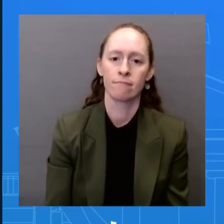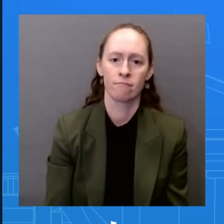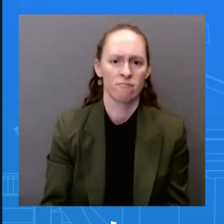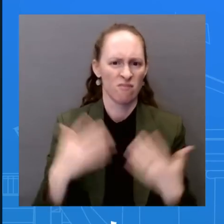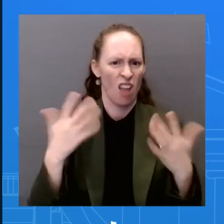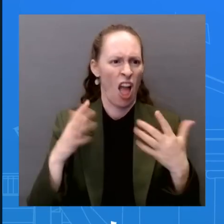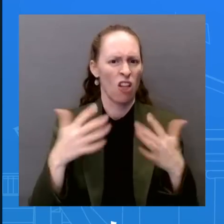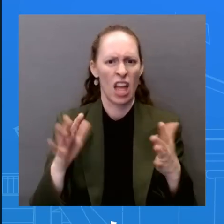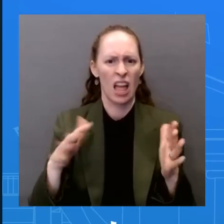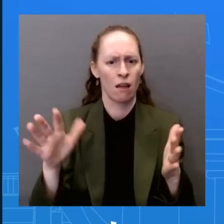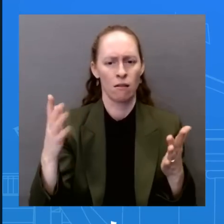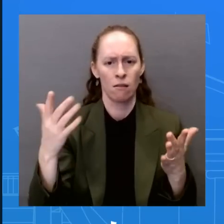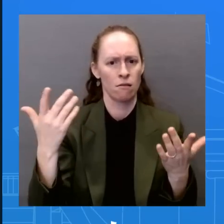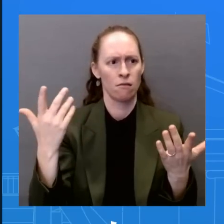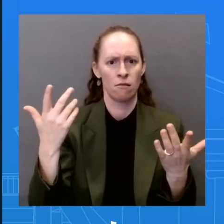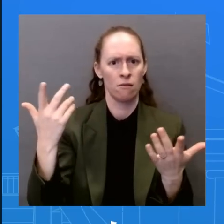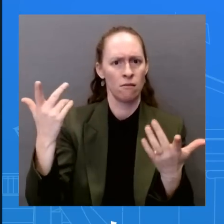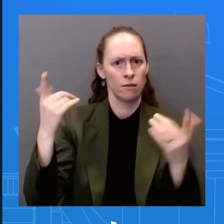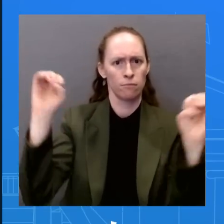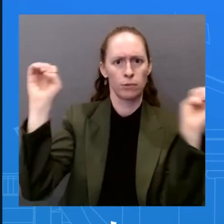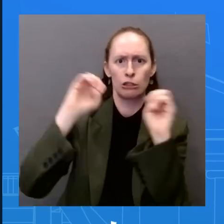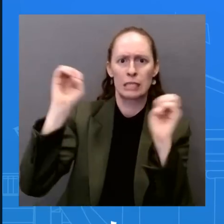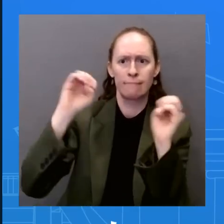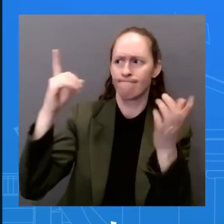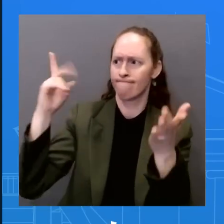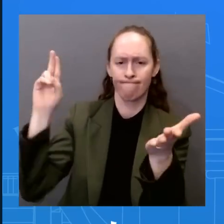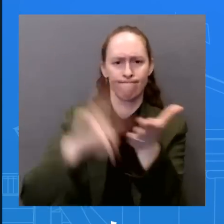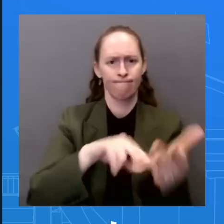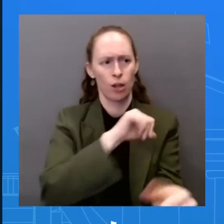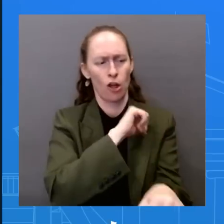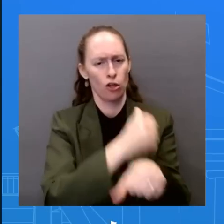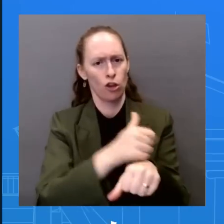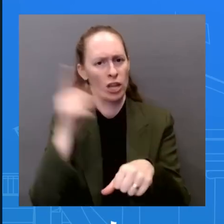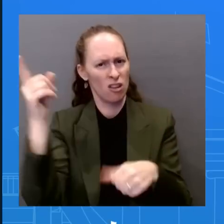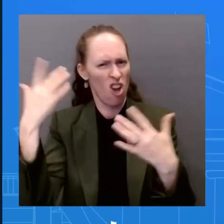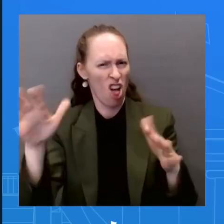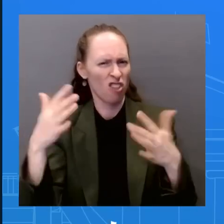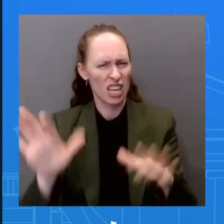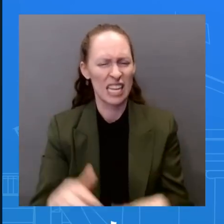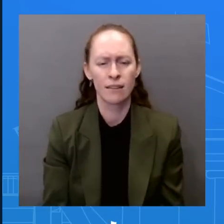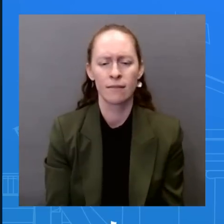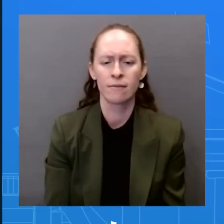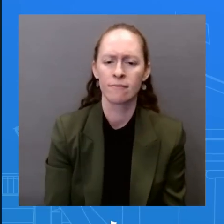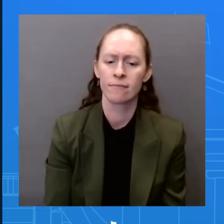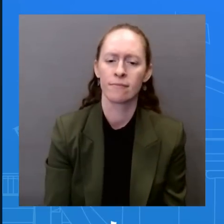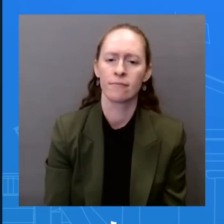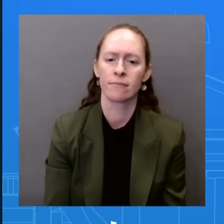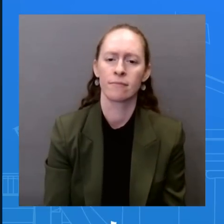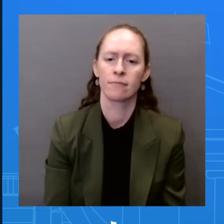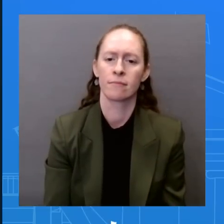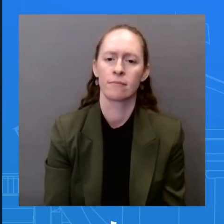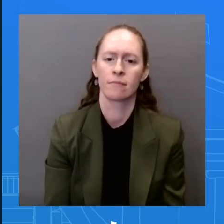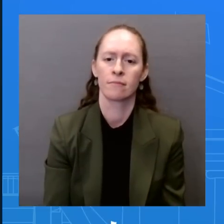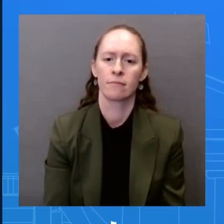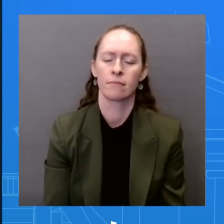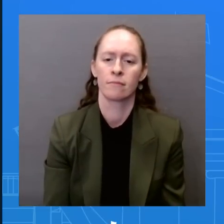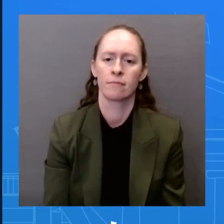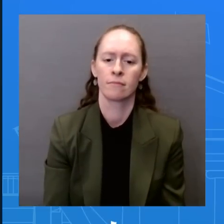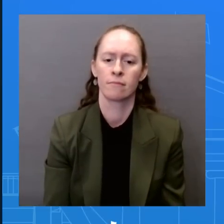just last week or so includes reimbursement for drinking water and support for temporary repairs to the water system. Just a couple of things I want to list out